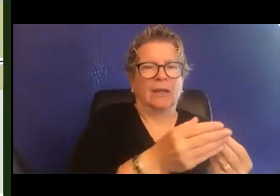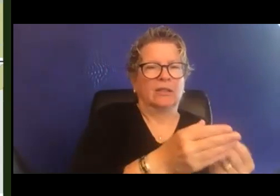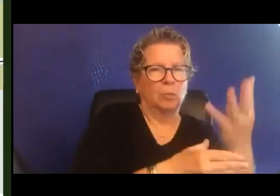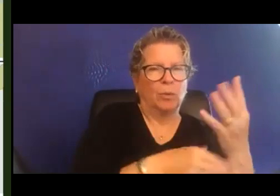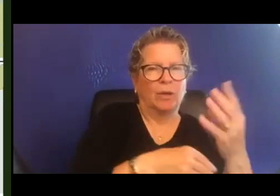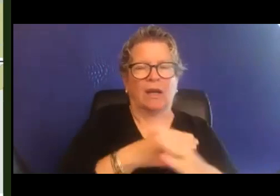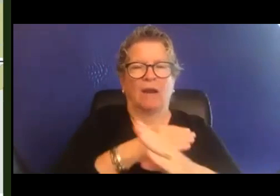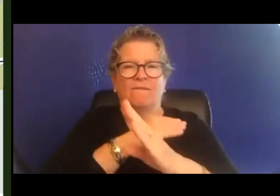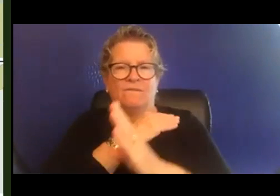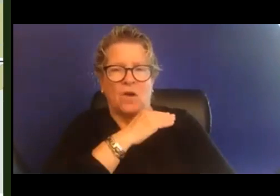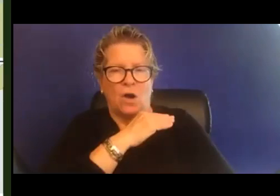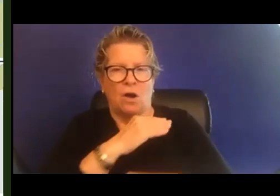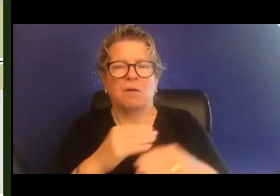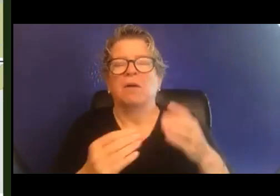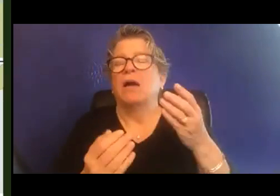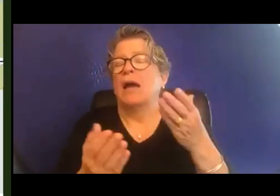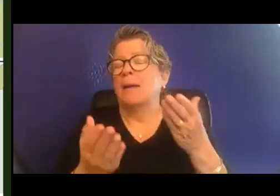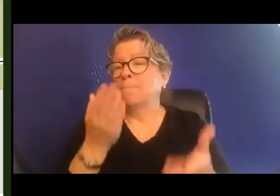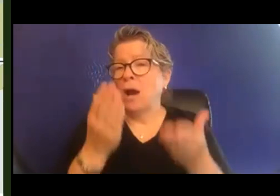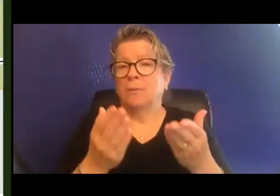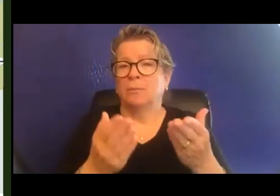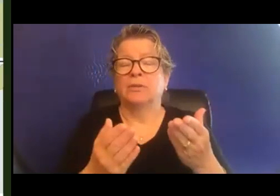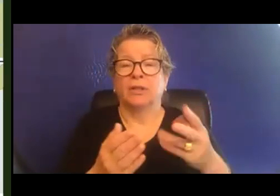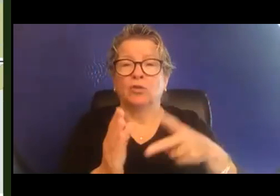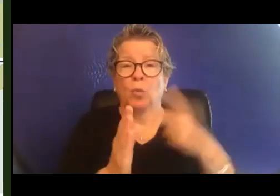probably have to -- before construction starts, so we'll do